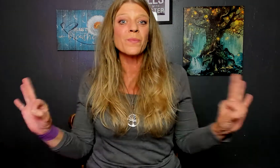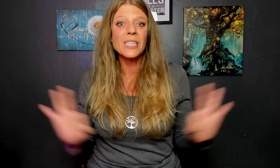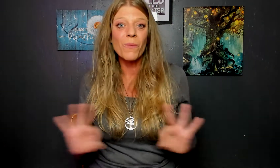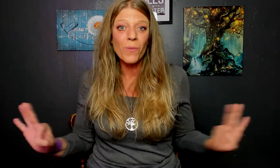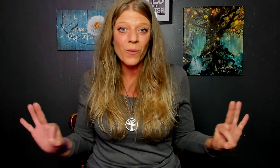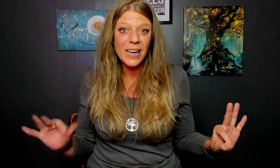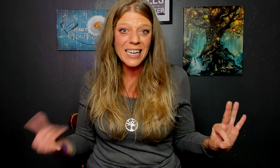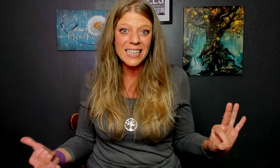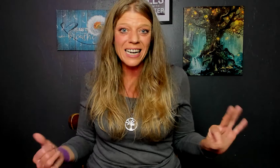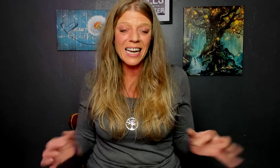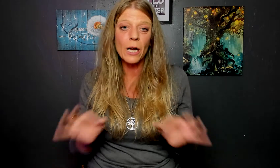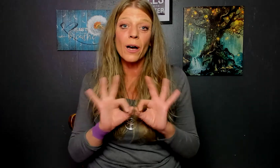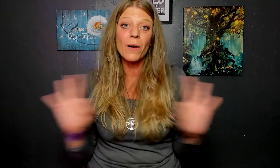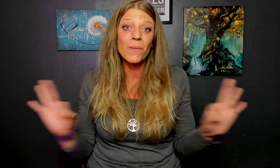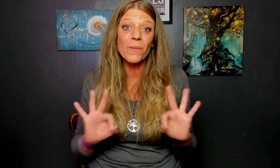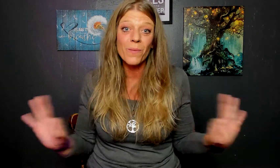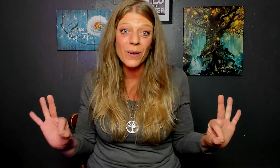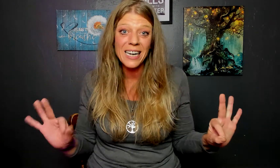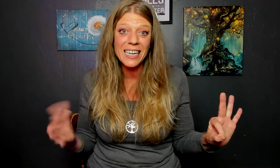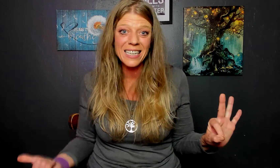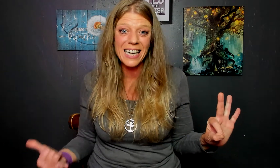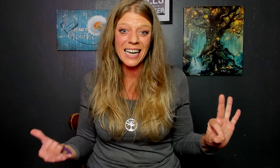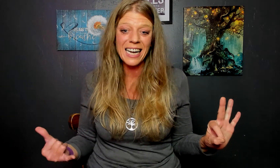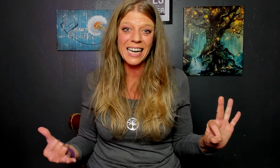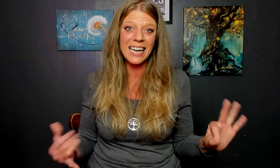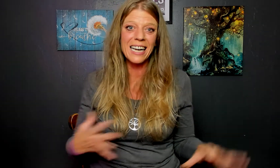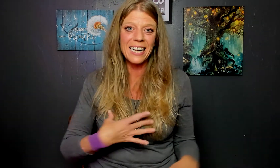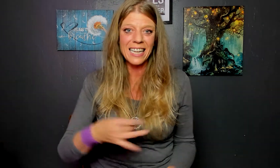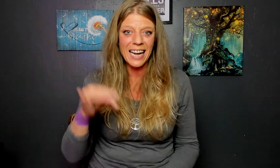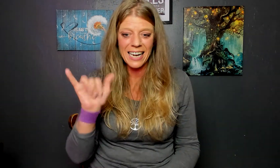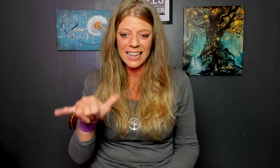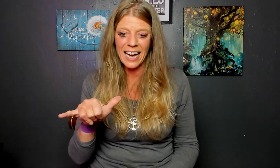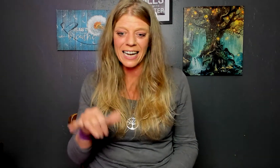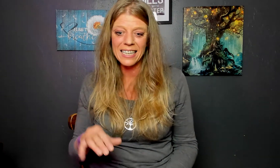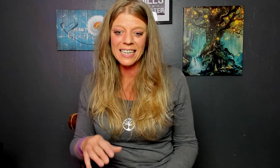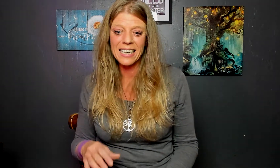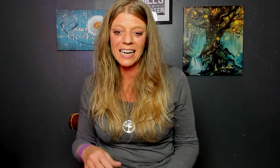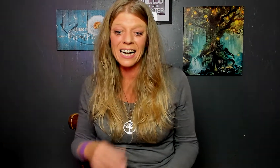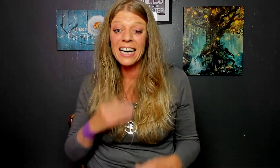FREEZING. FREEZING. Like that!